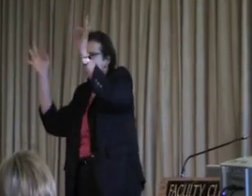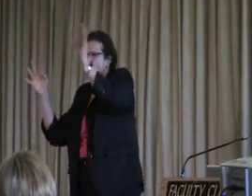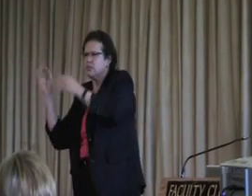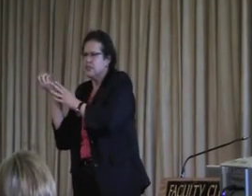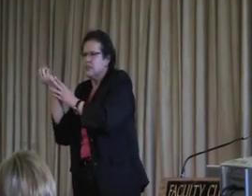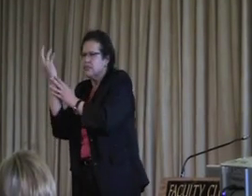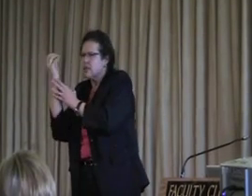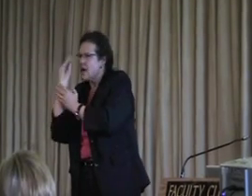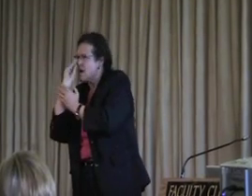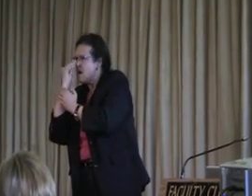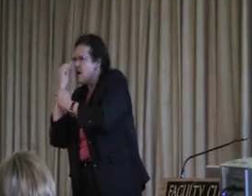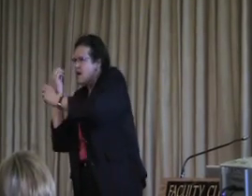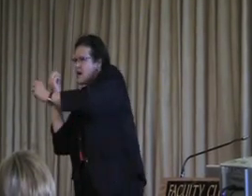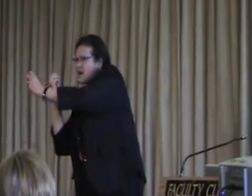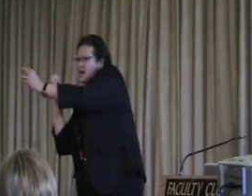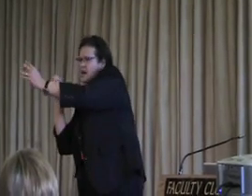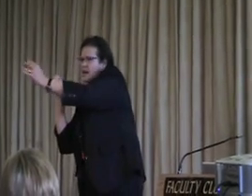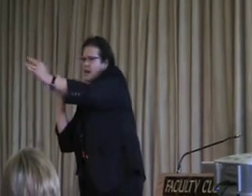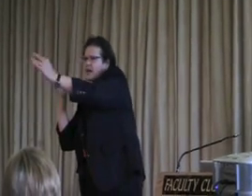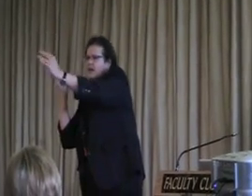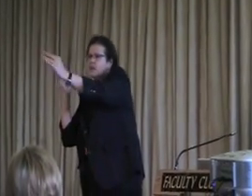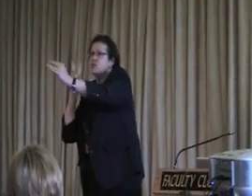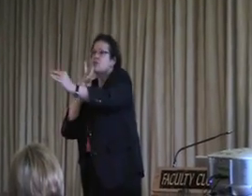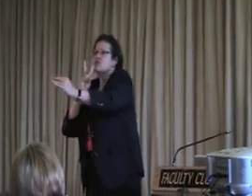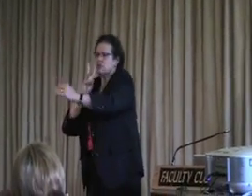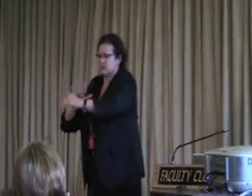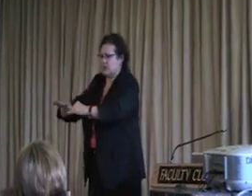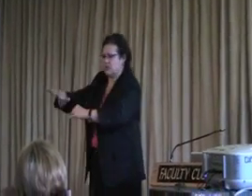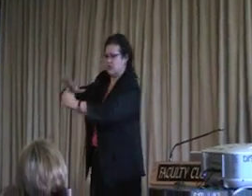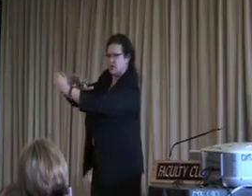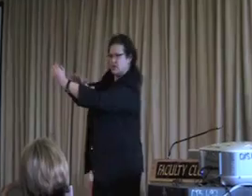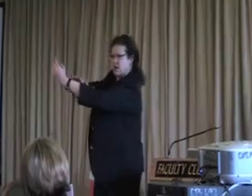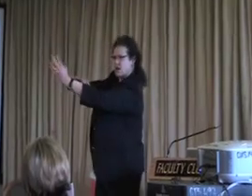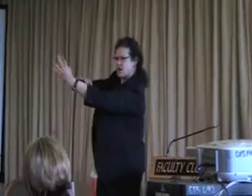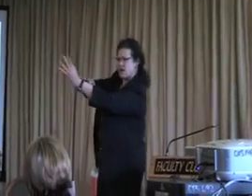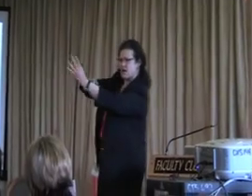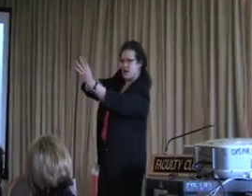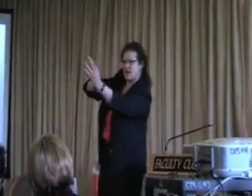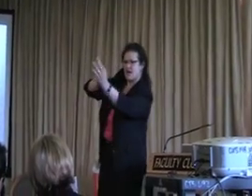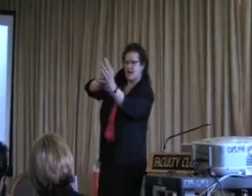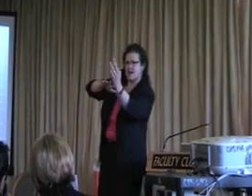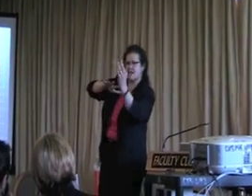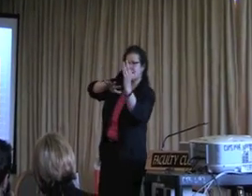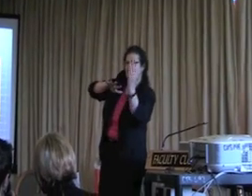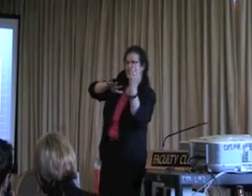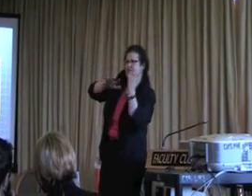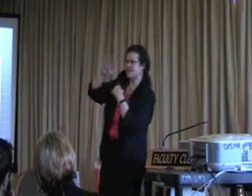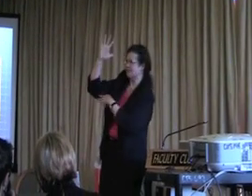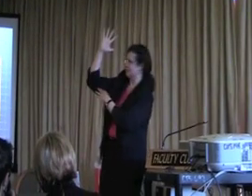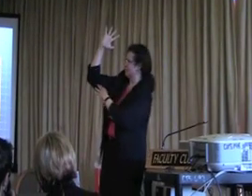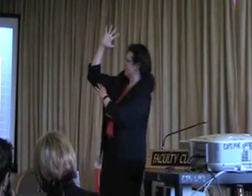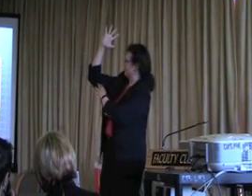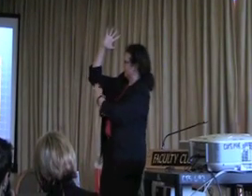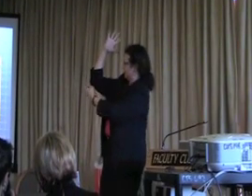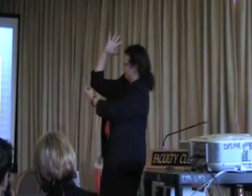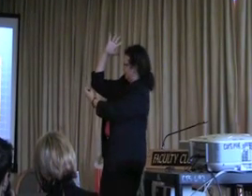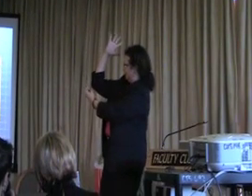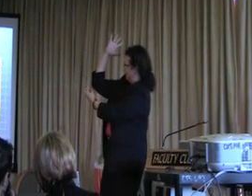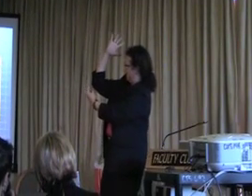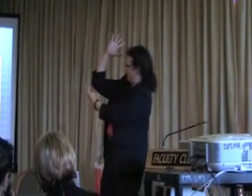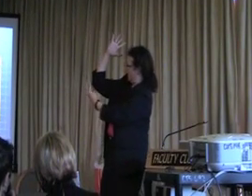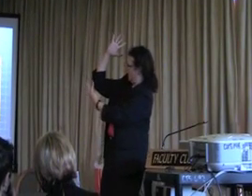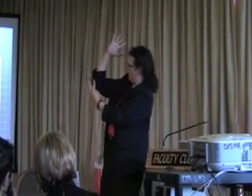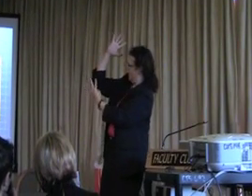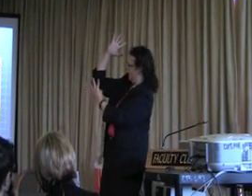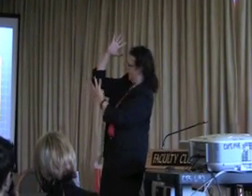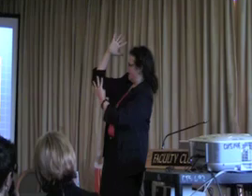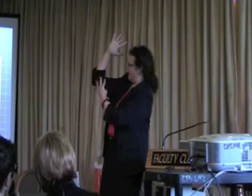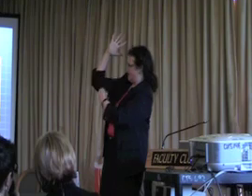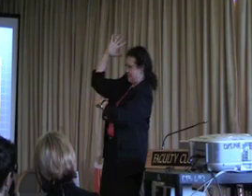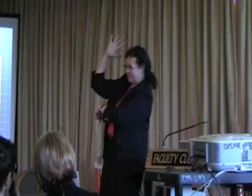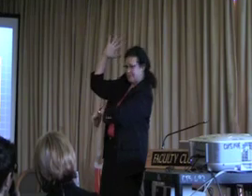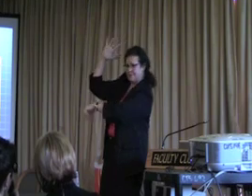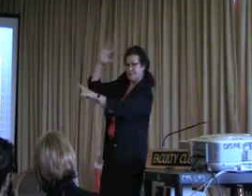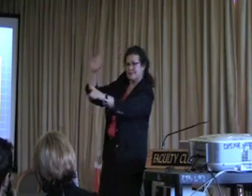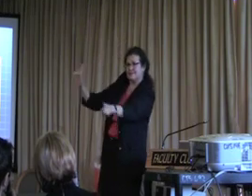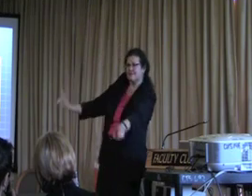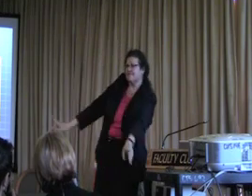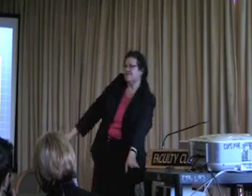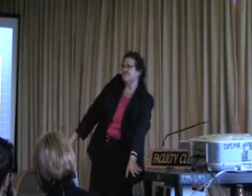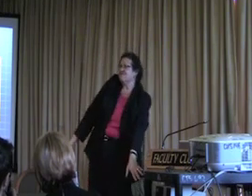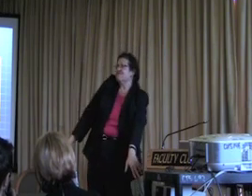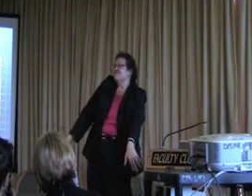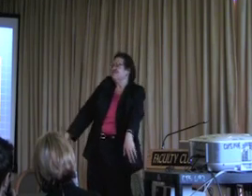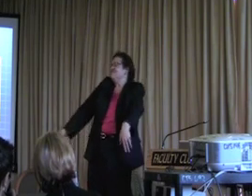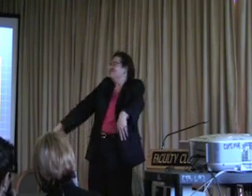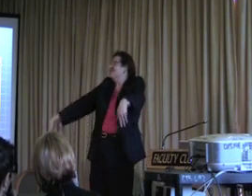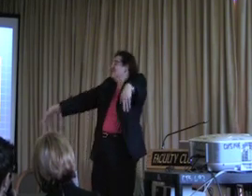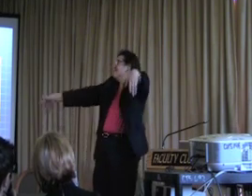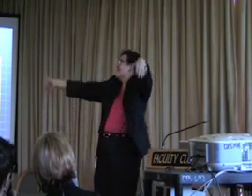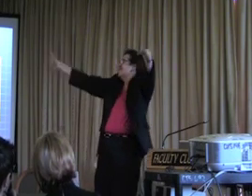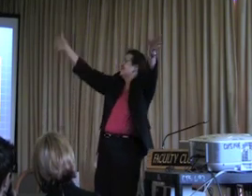When all at once, I saw a crowd, a host of golden Daffodils. Beside the lake, beneath